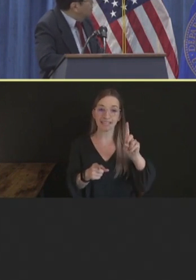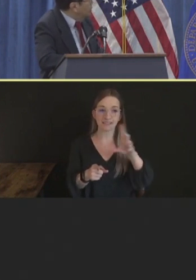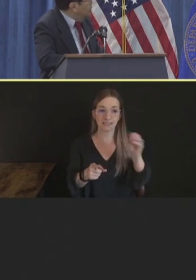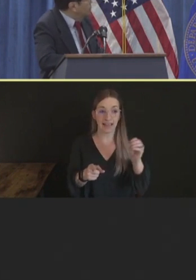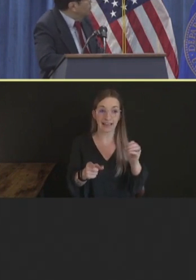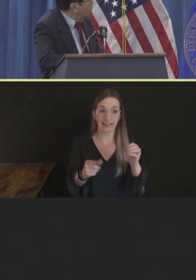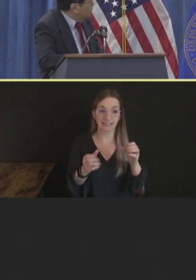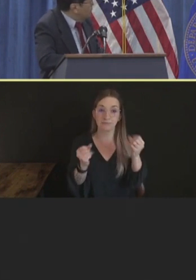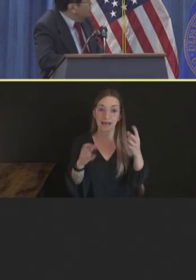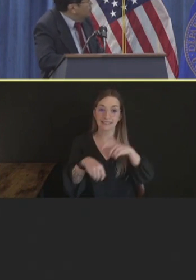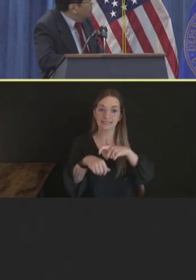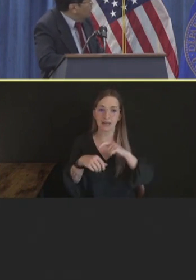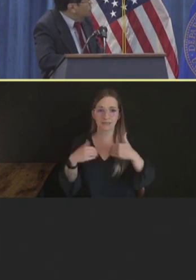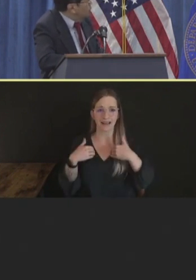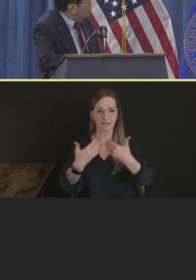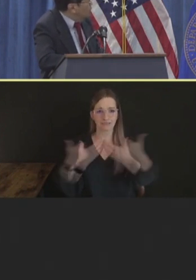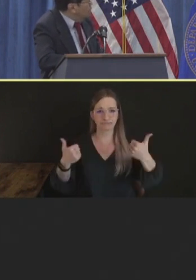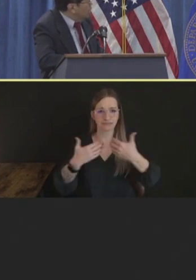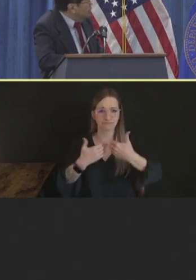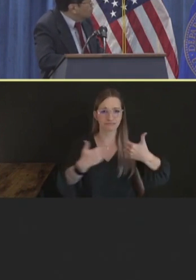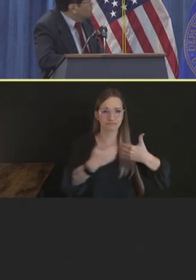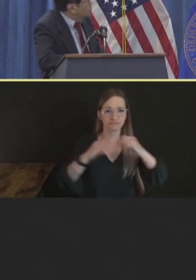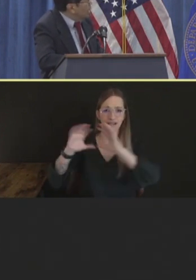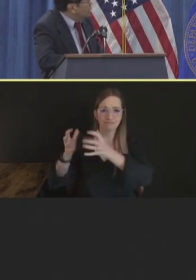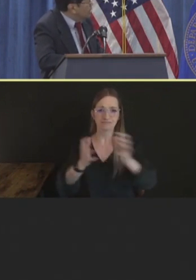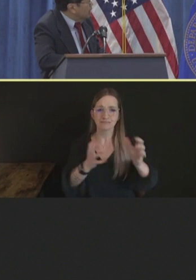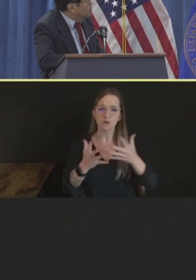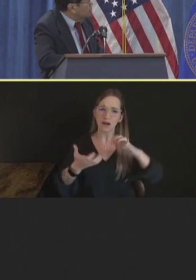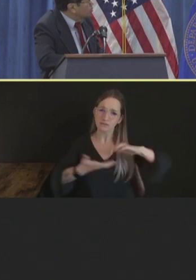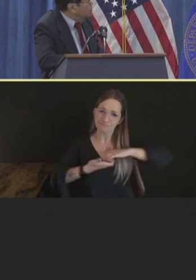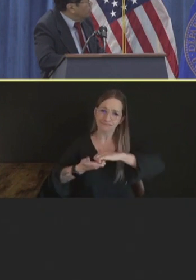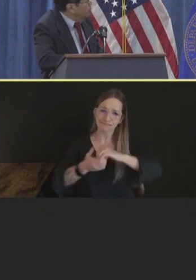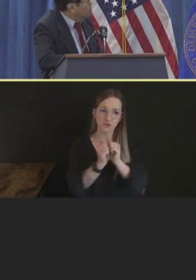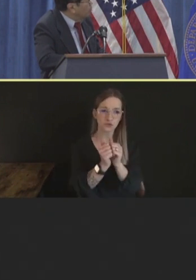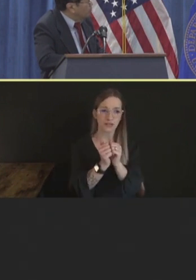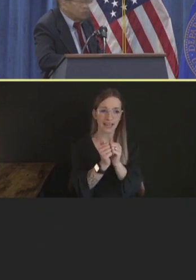We need to replicate the functional kind of U.S. high income country pharmacovigilance